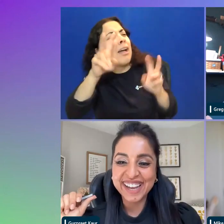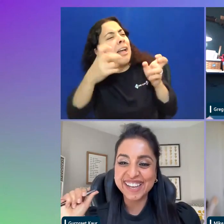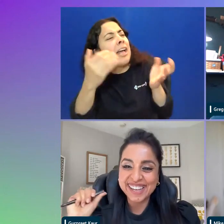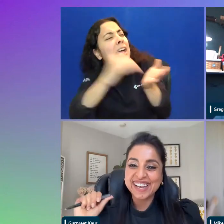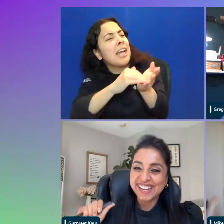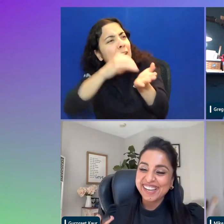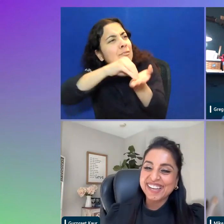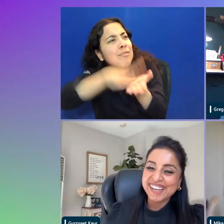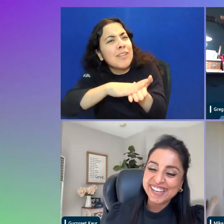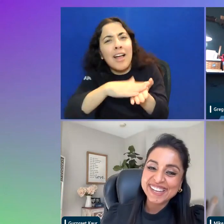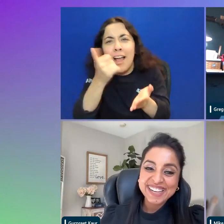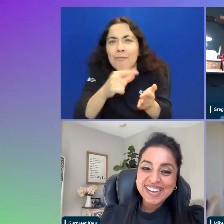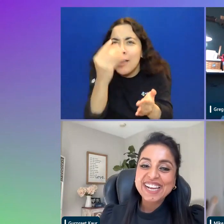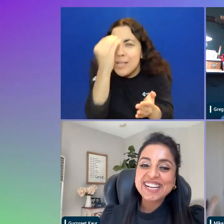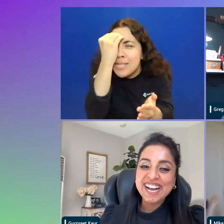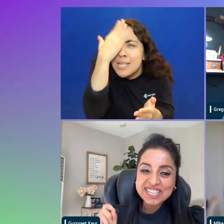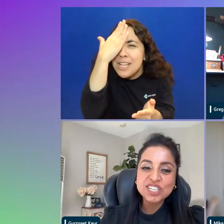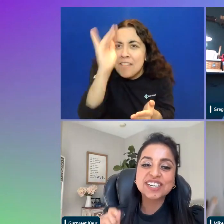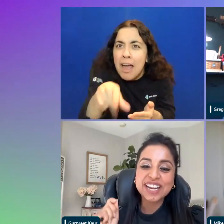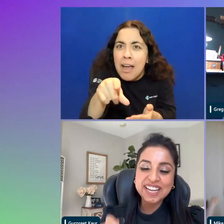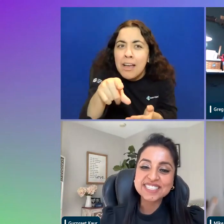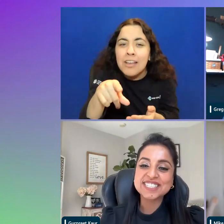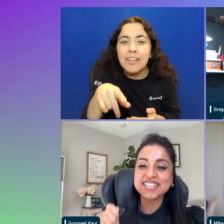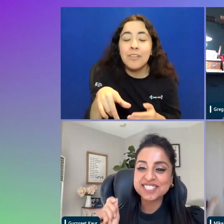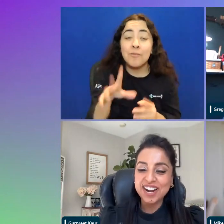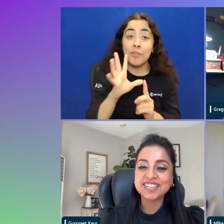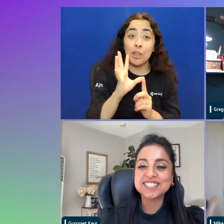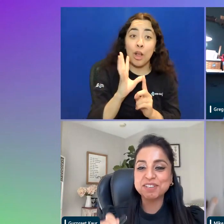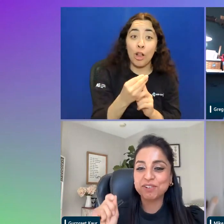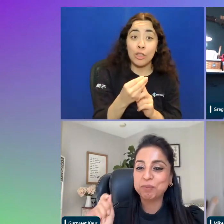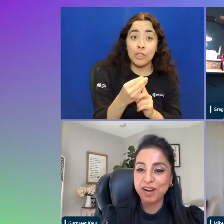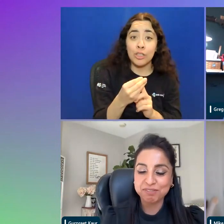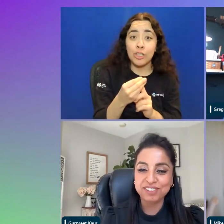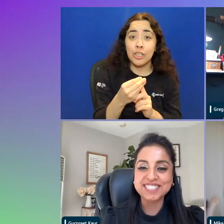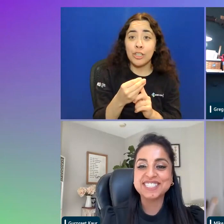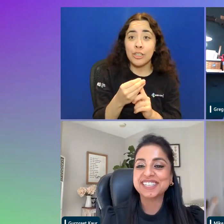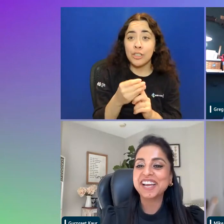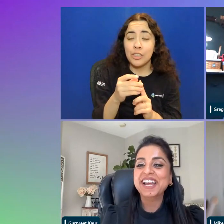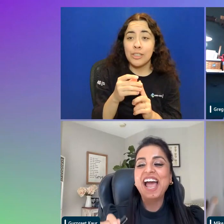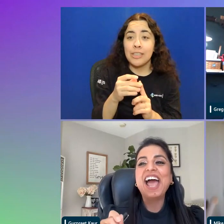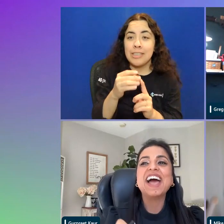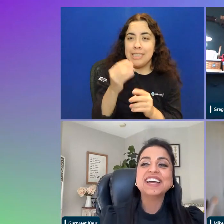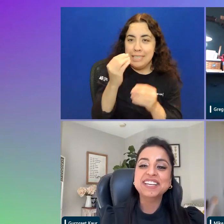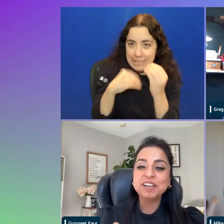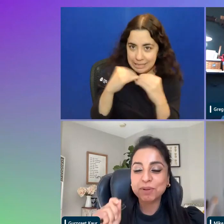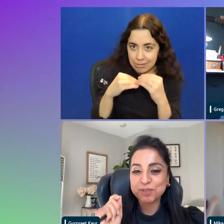yeah. Say that again so everybody gets it. Culture eats strategy for breakfast. Nice between Mike and